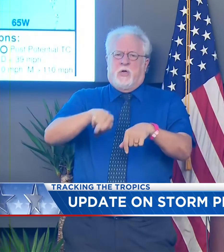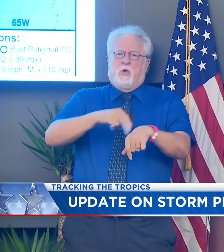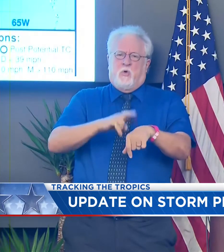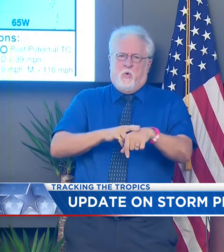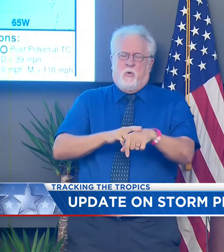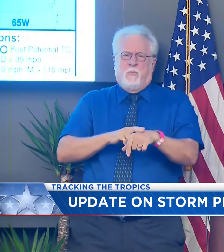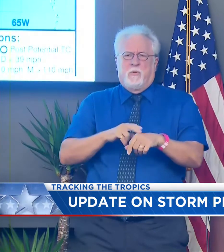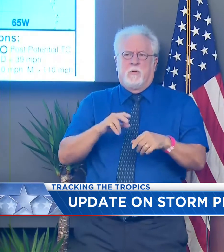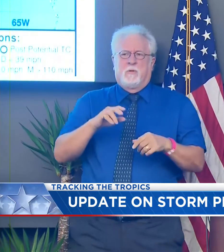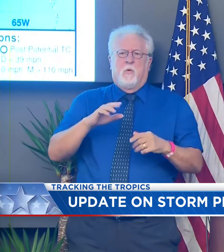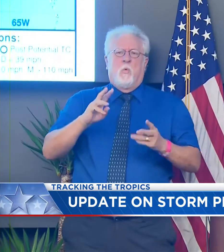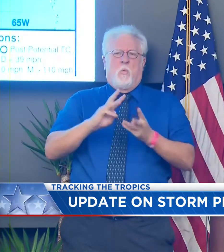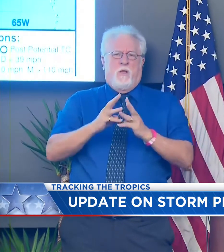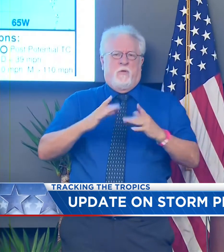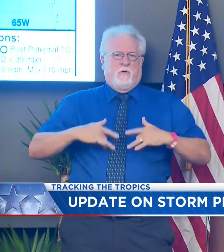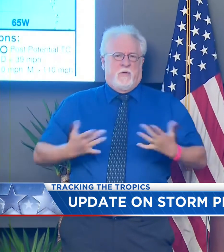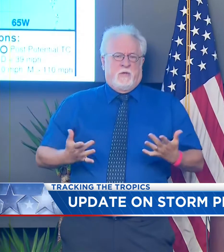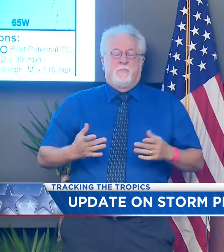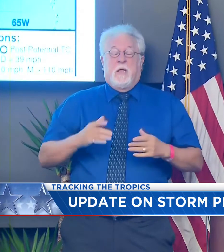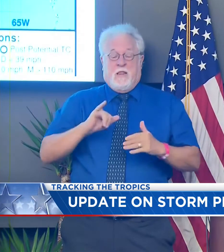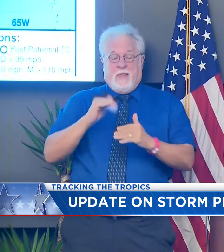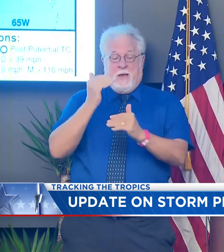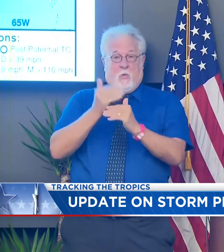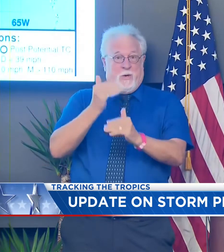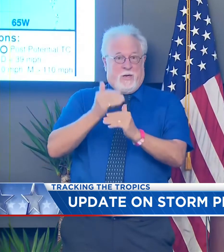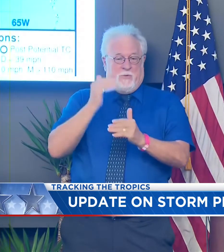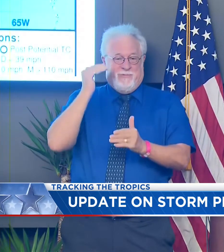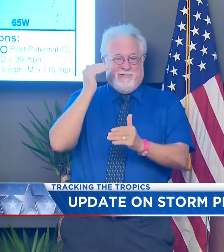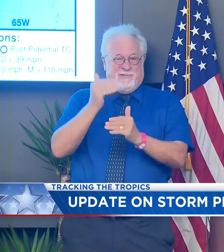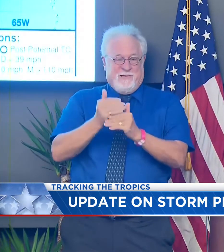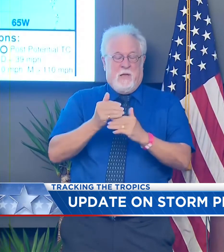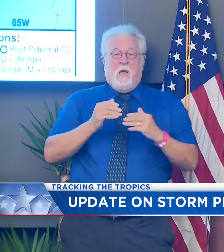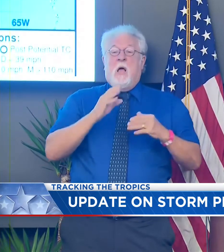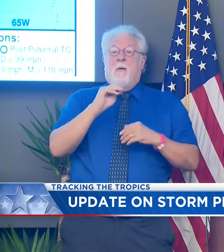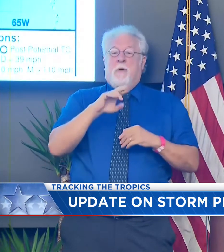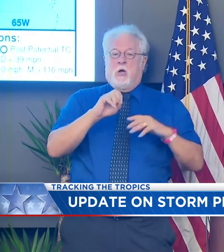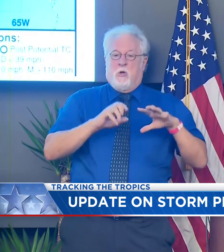BUT THOSE WILL BE A LITTLE BIT MORE WIDESPREAD THAN WHAT WOULD BE DURING A NORMAL SEVERE